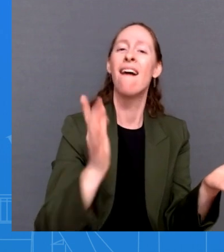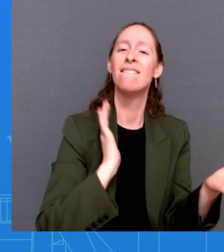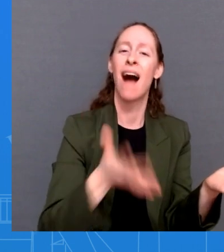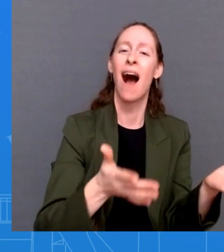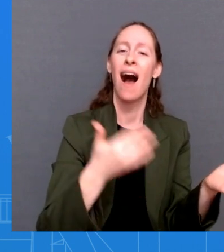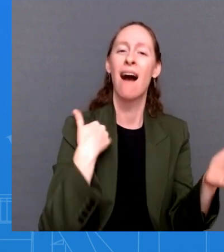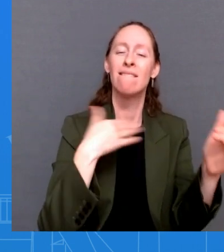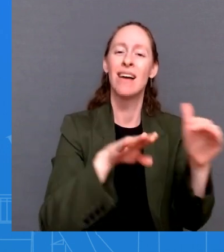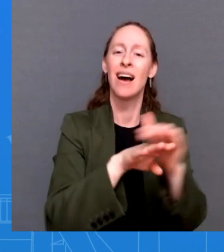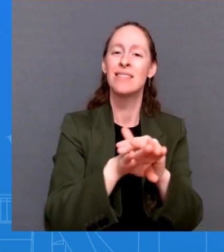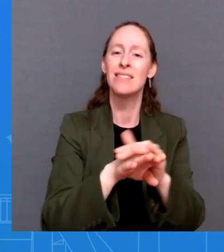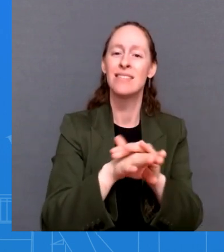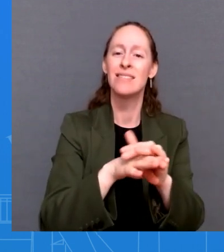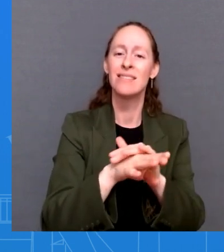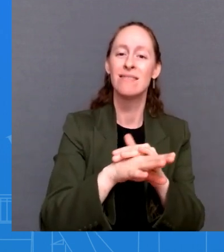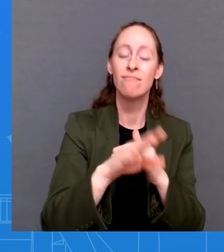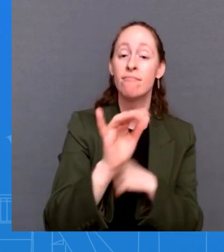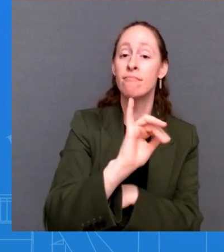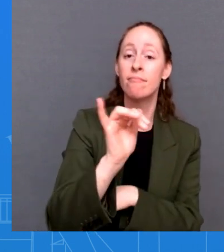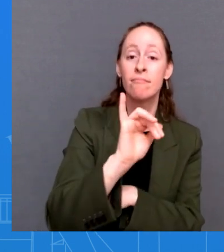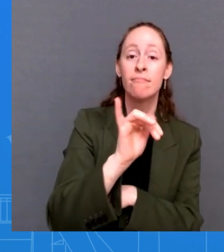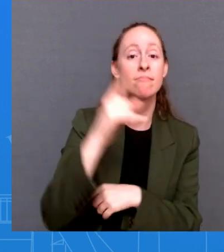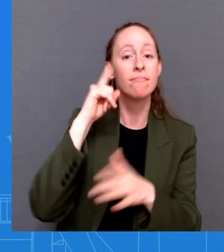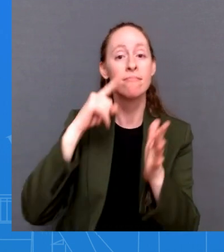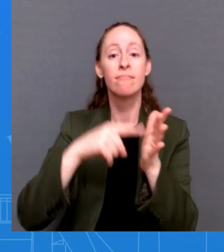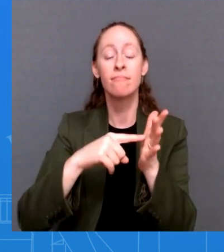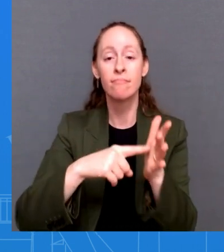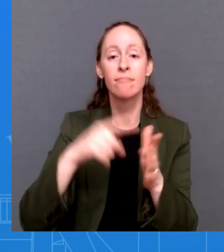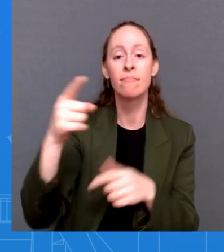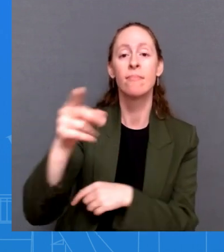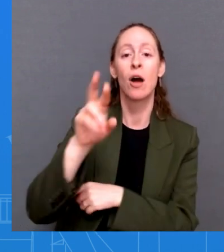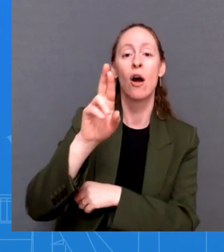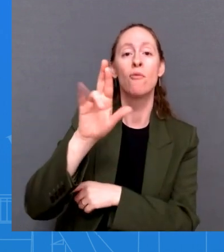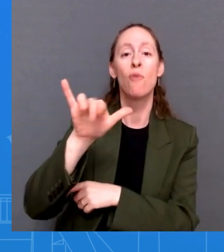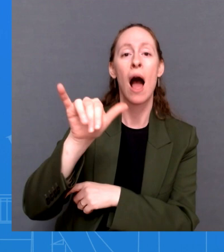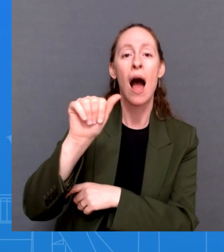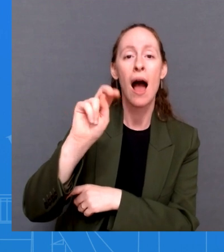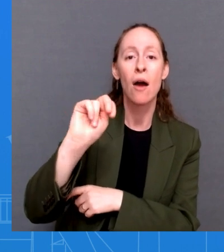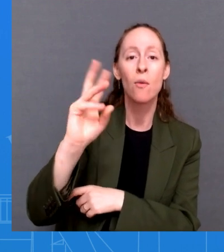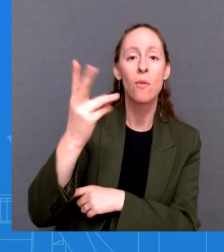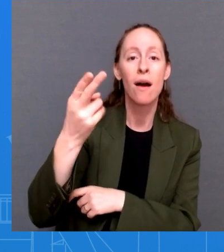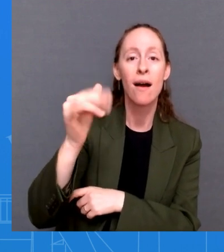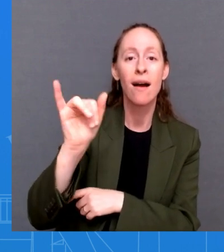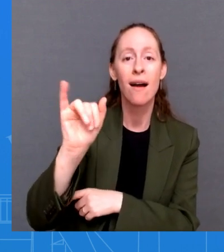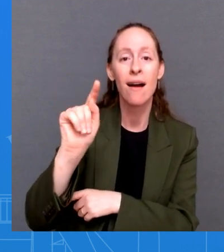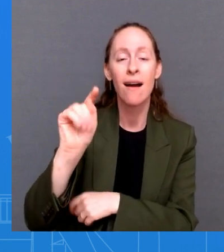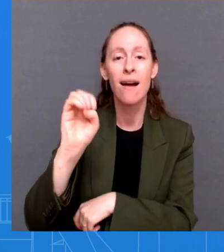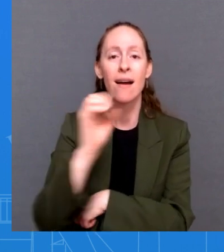And then also hearing on the ground, since public health is a local event, strategies that individual jurisdictions are using